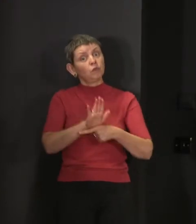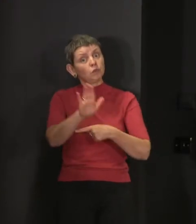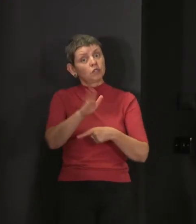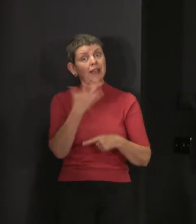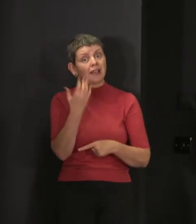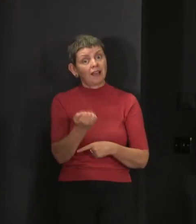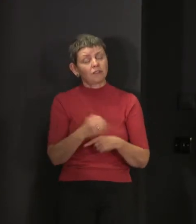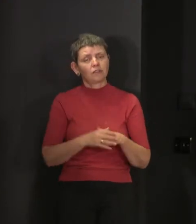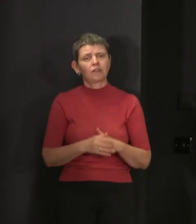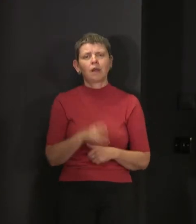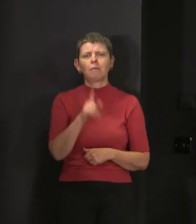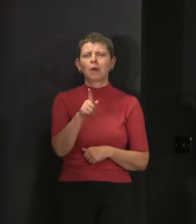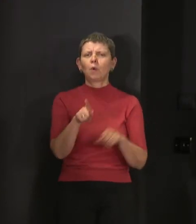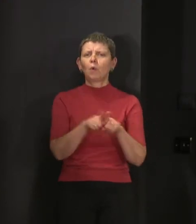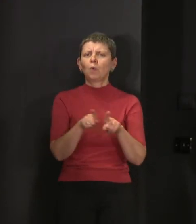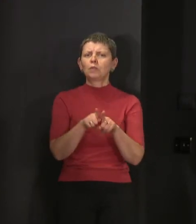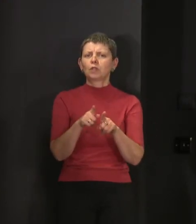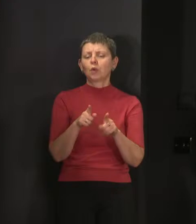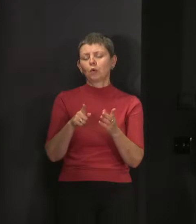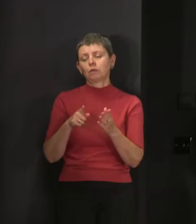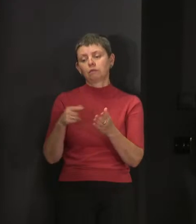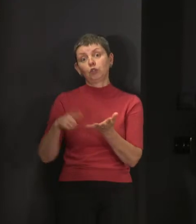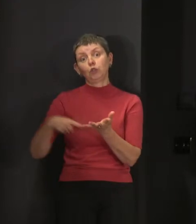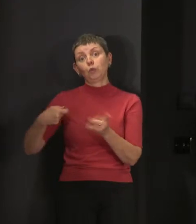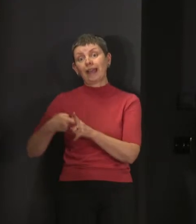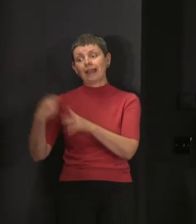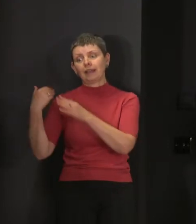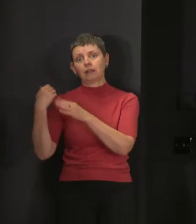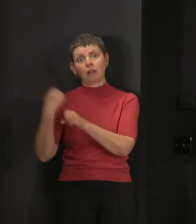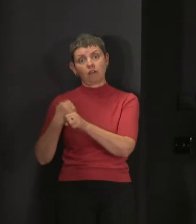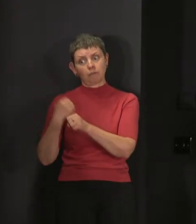is also a responsibility for the UK Government. We have shown what we can do with our powers